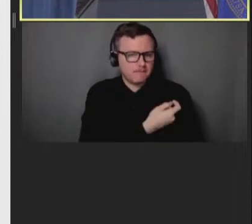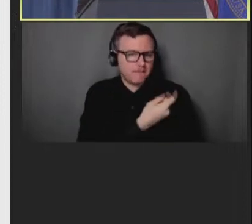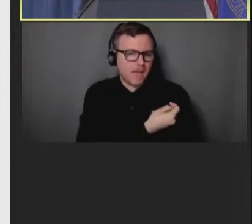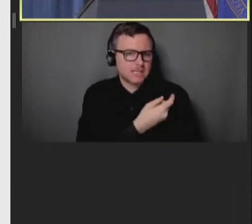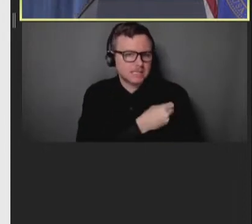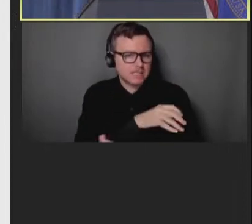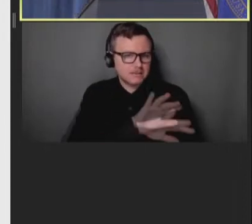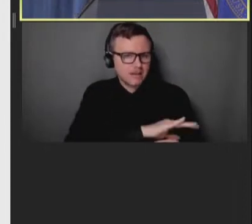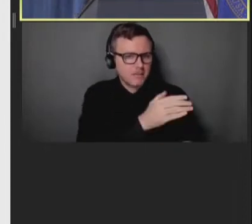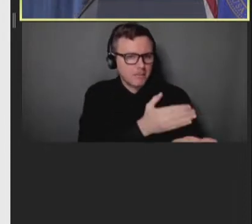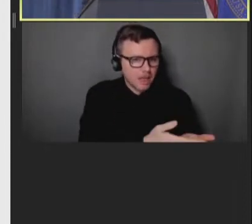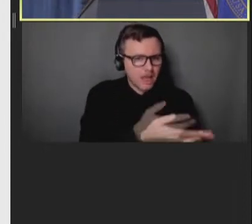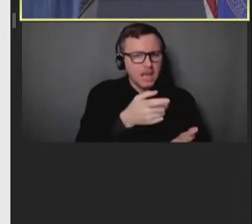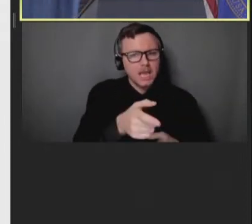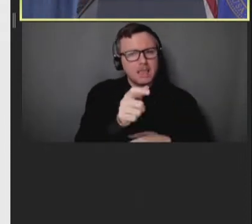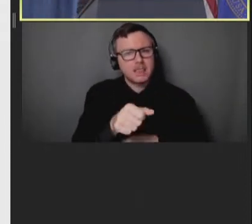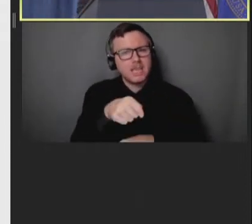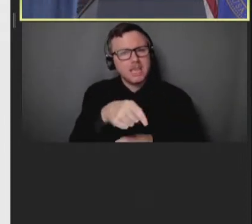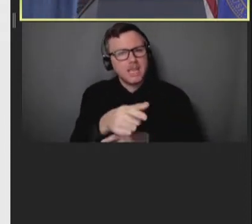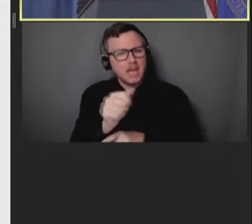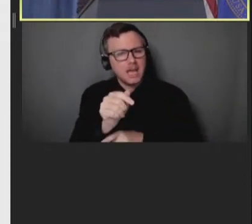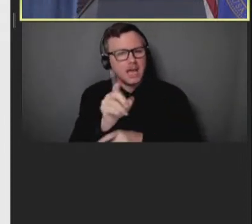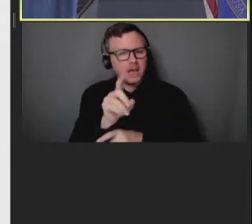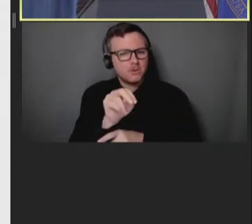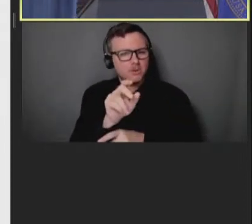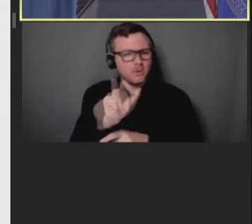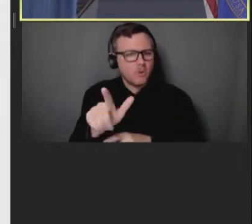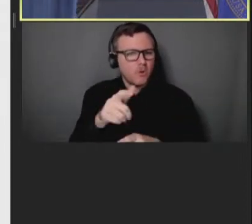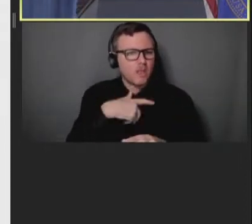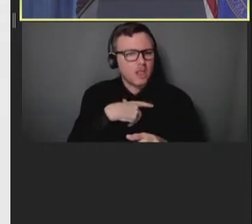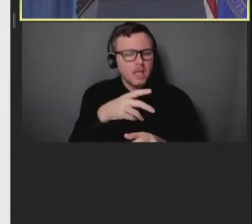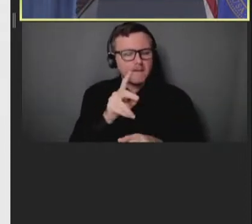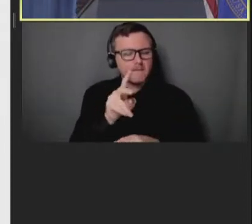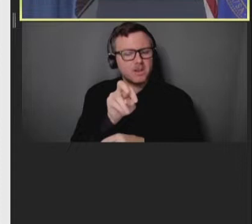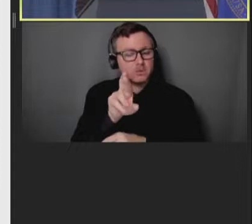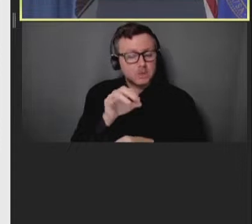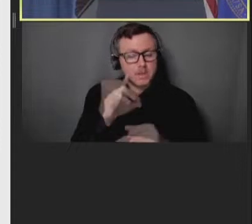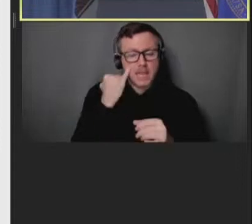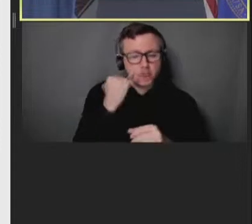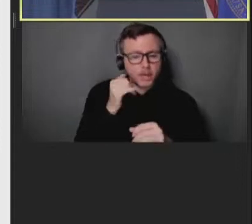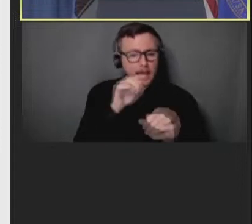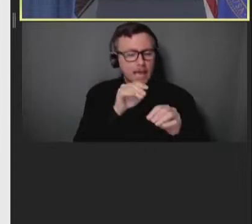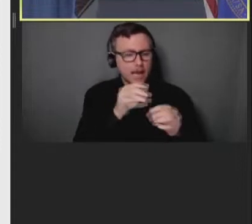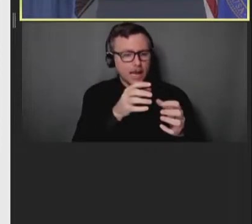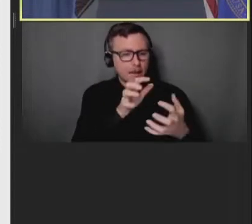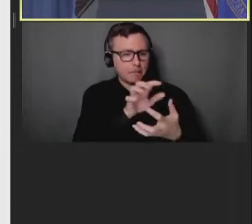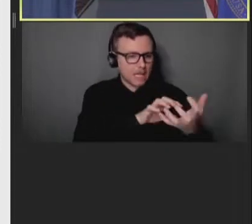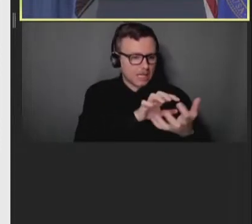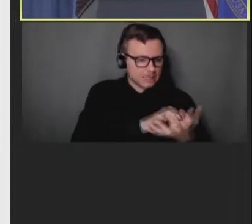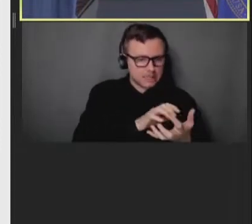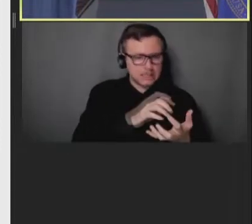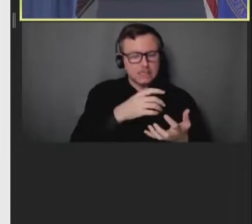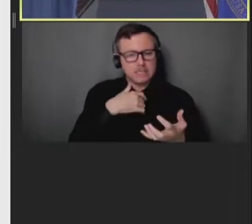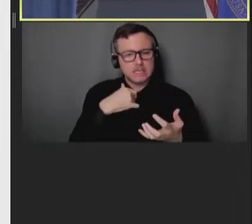And we wondered if we could mix and match, and if we could take, say, the best components of an